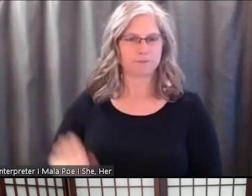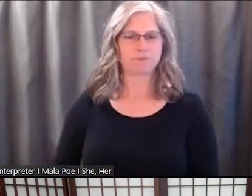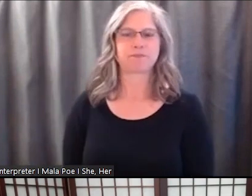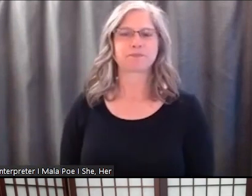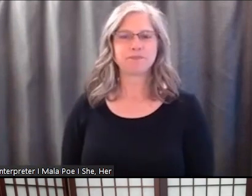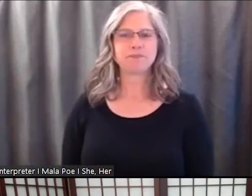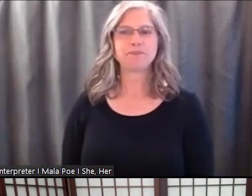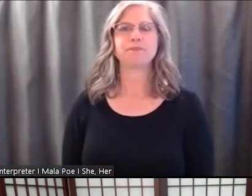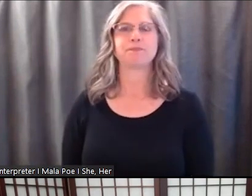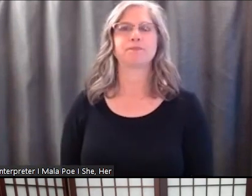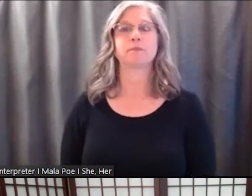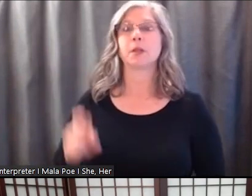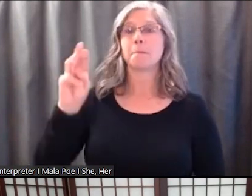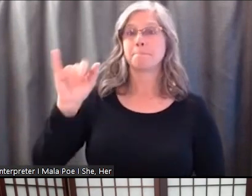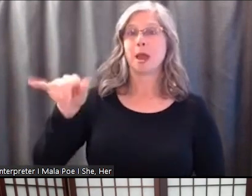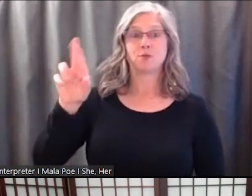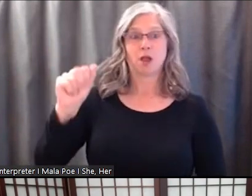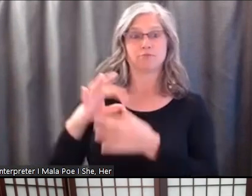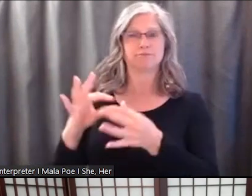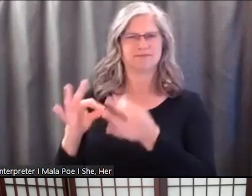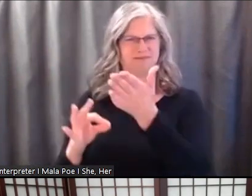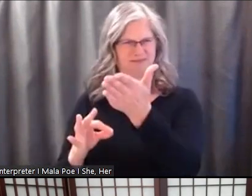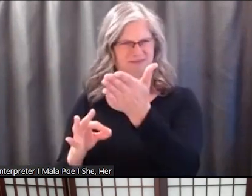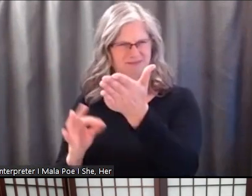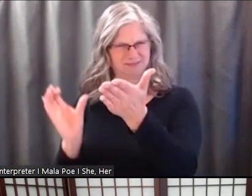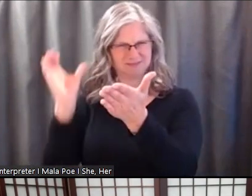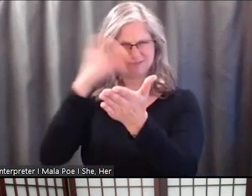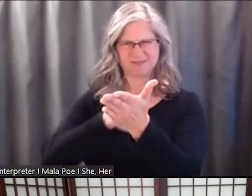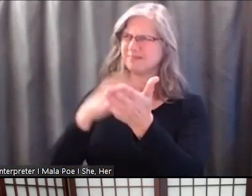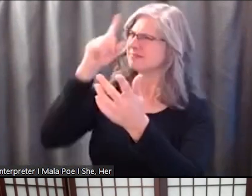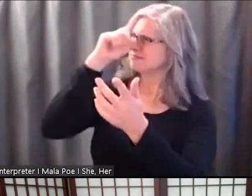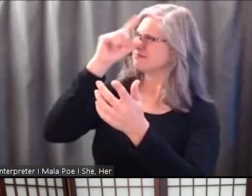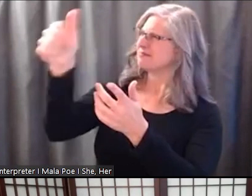Myra Johnson had this to say. "It's strange that we would leave it up to linguists to define who is a fluent speaker.